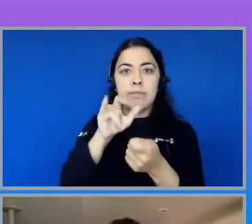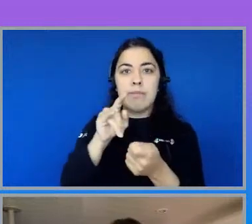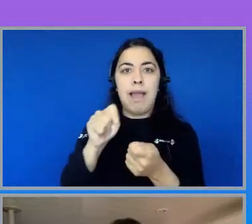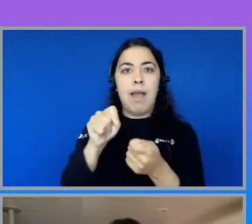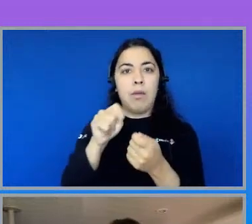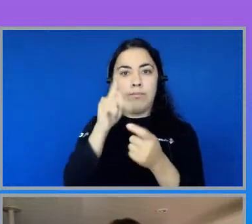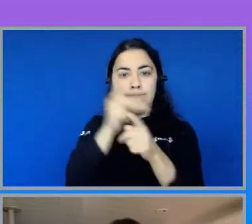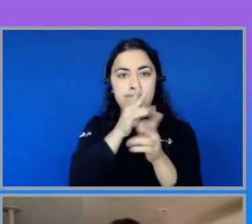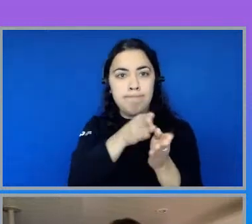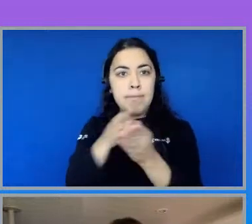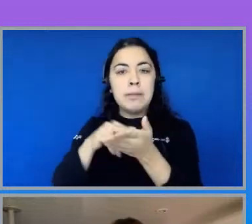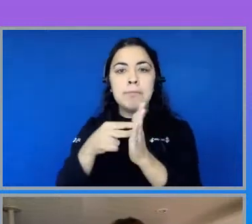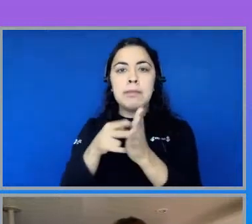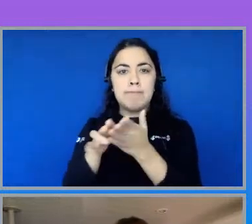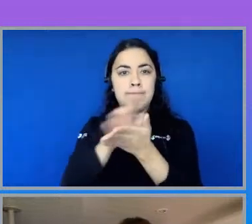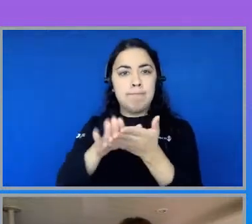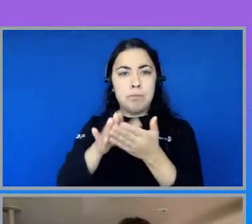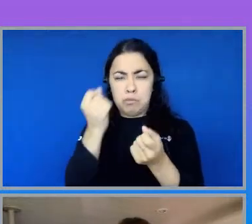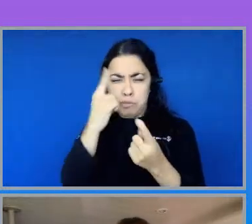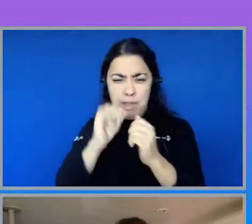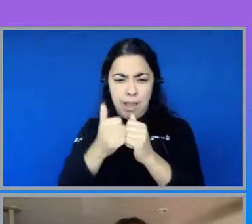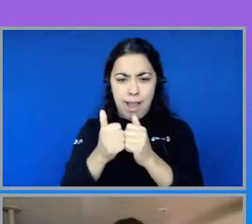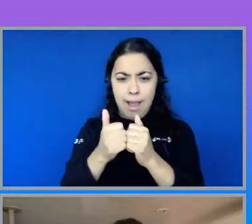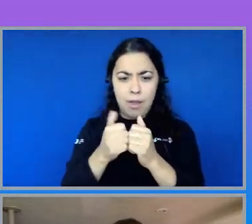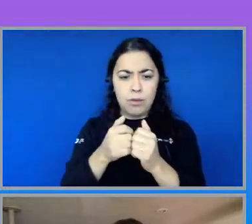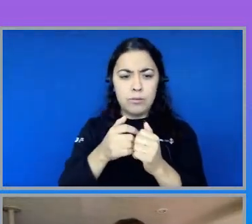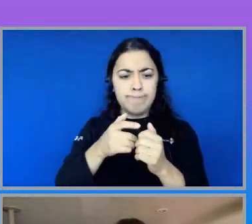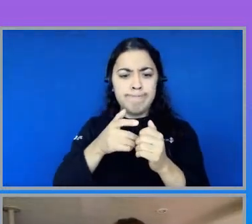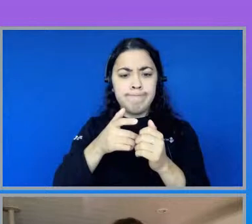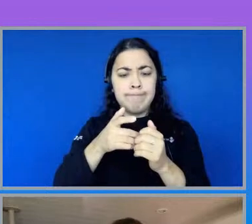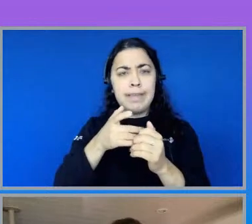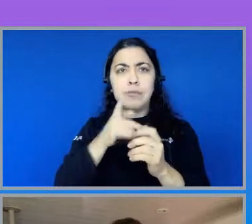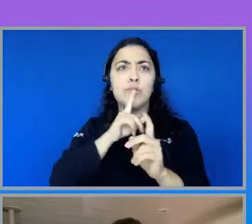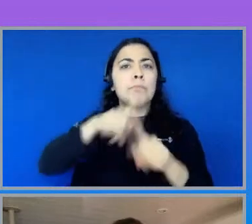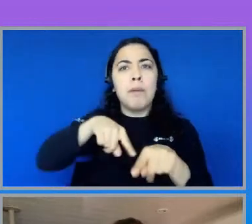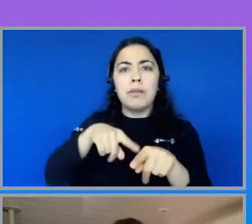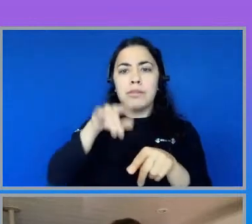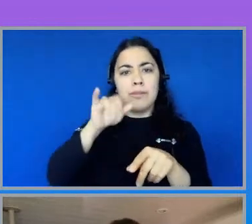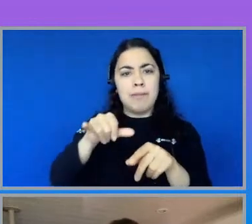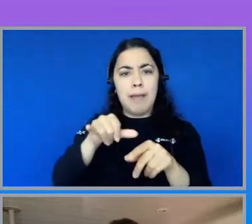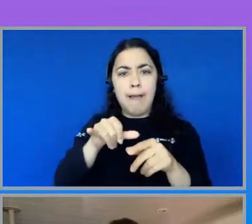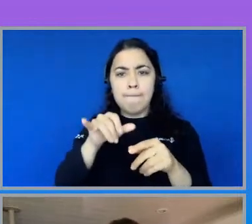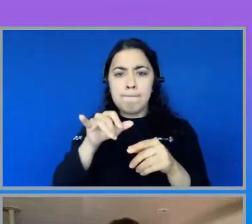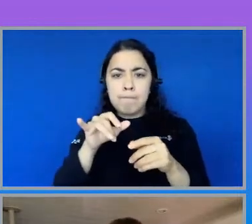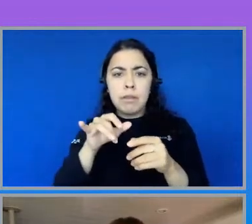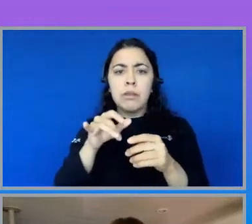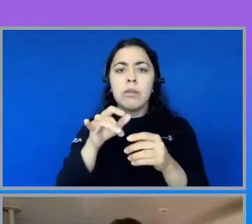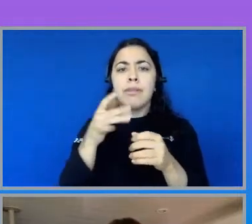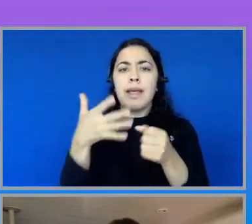methods means we can very cleanly define how it behaves in each. The current draft is for